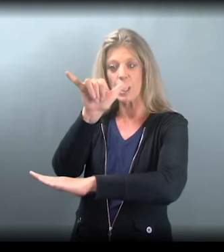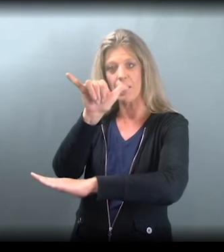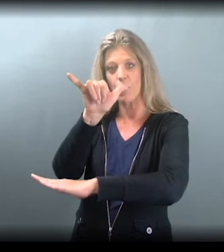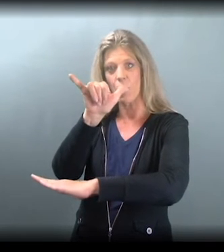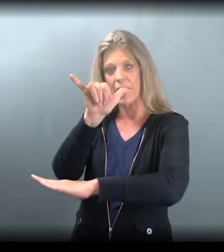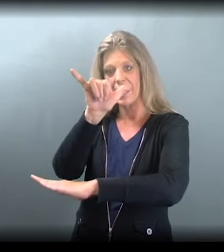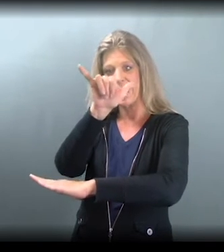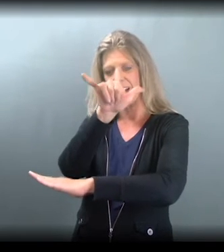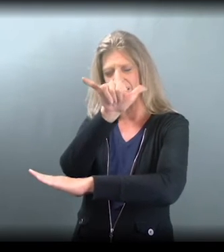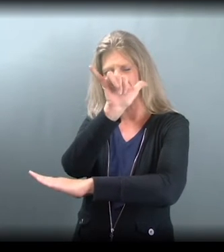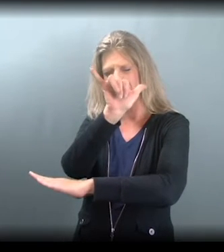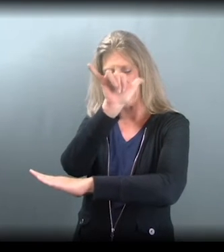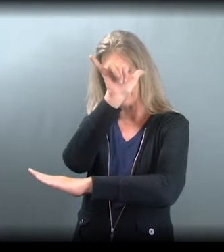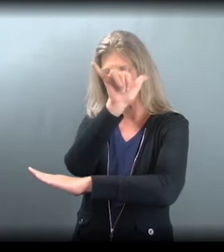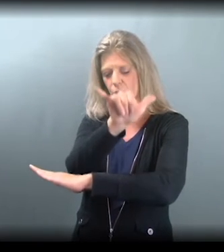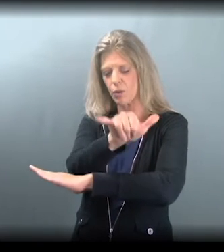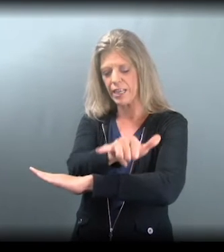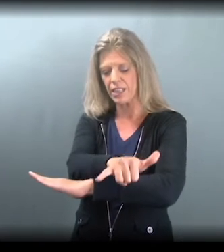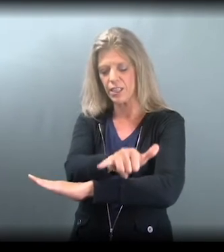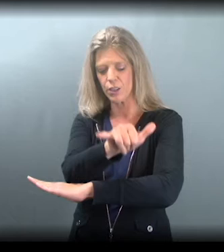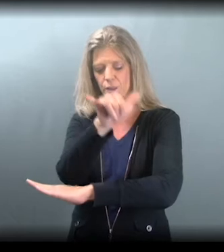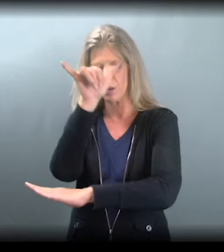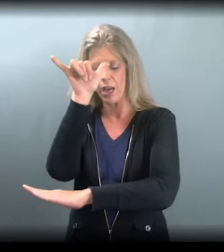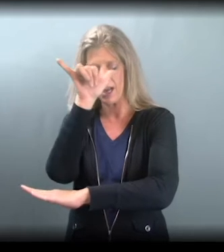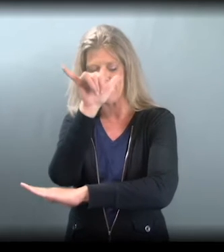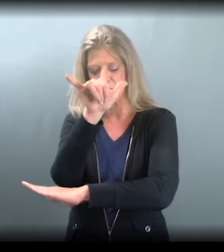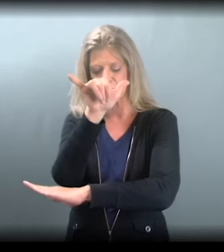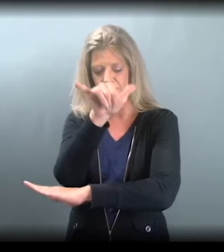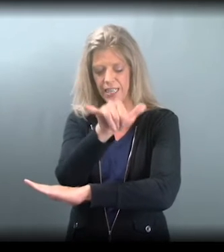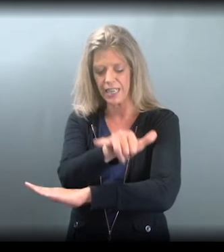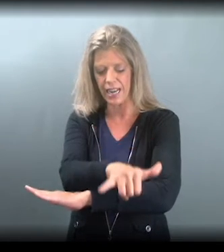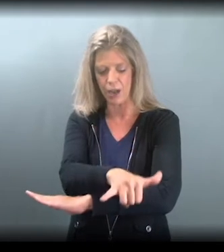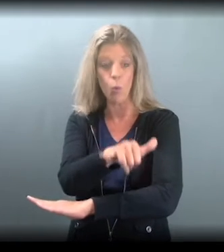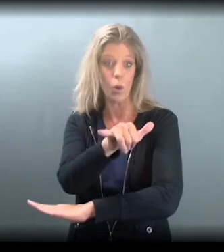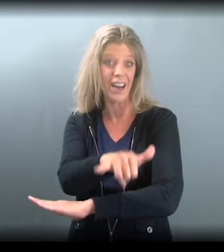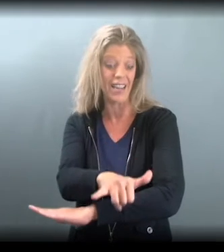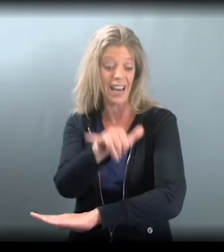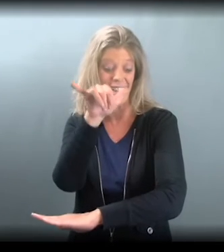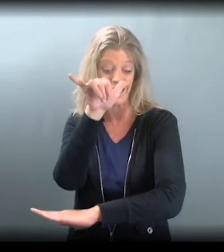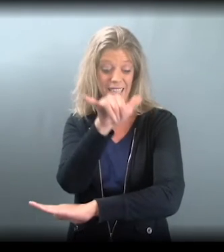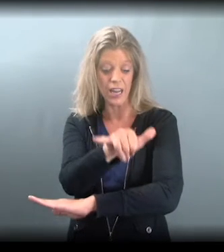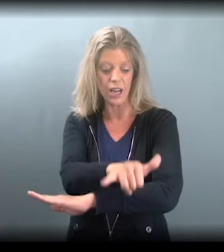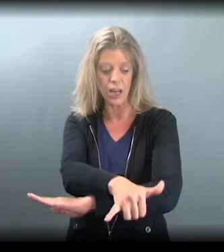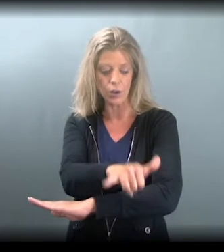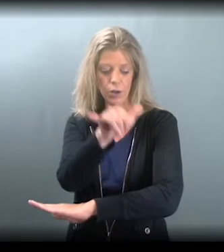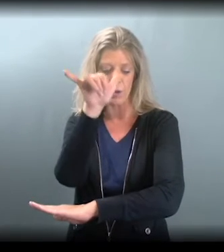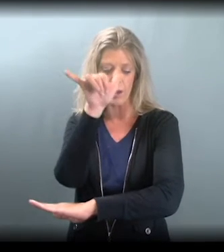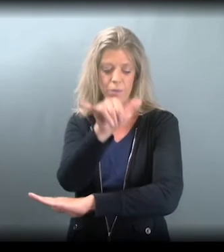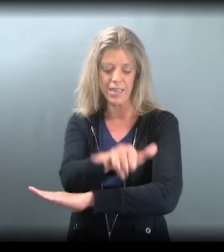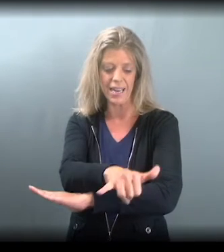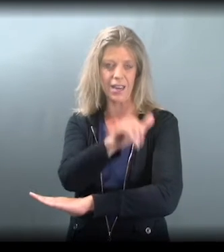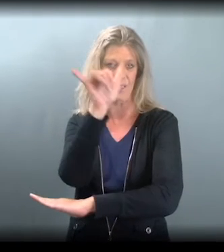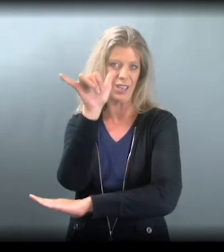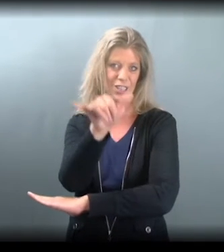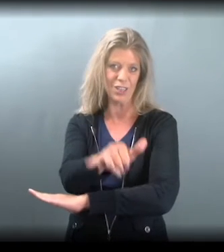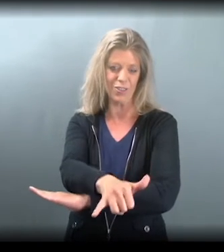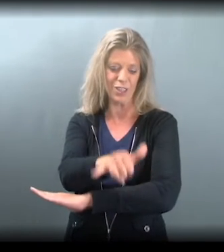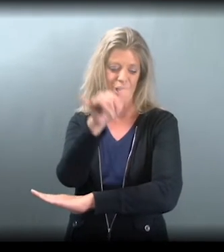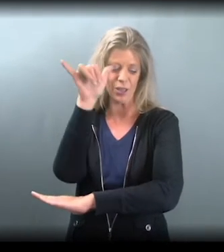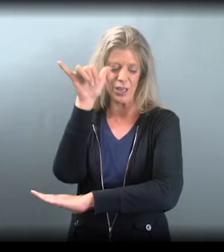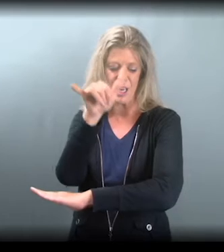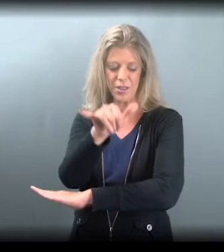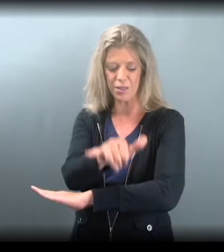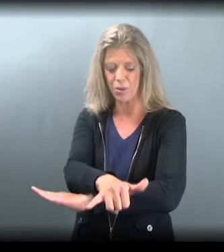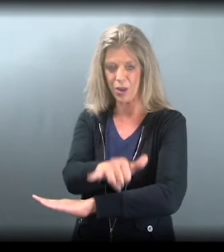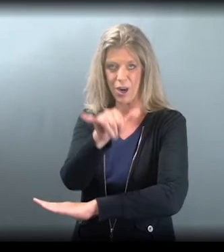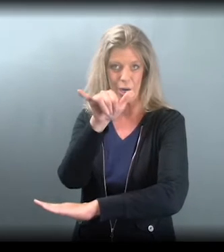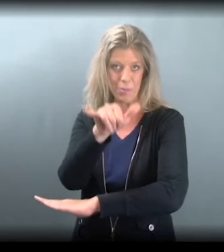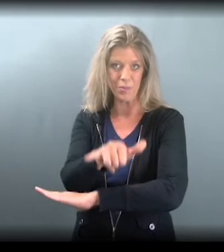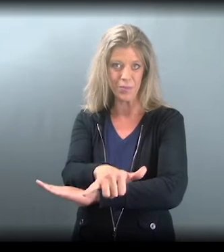Then you have a Y-hand, and you're going to have your lead Y-hand go up and down over your support arm.